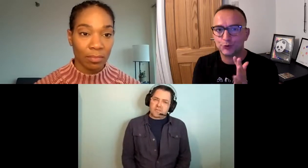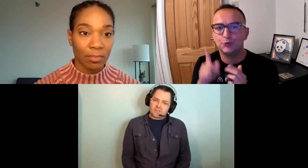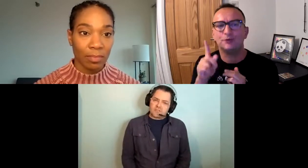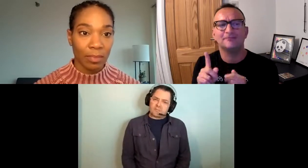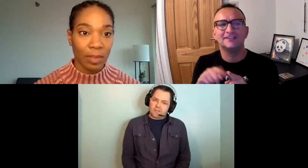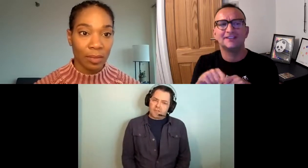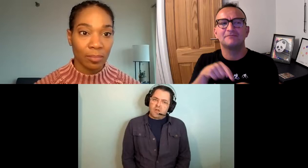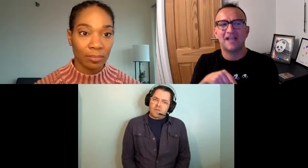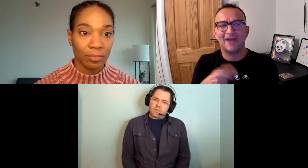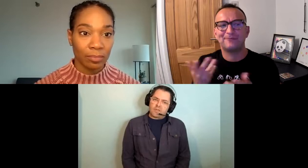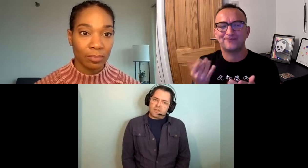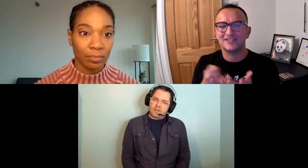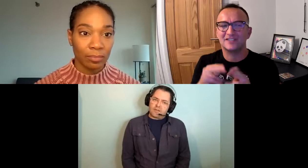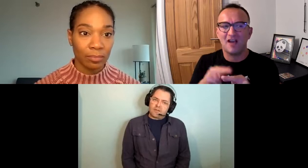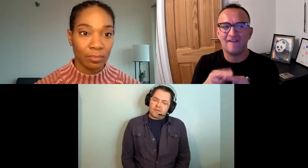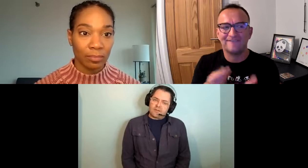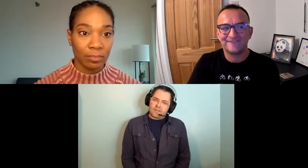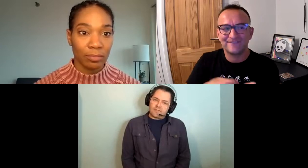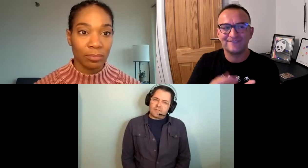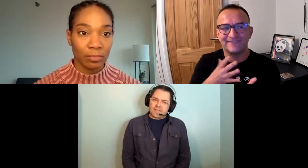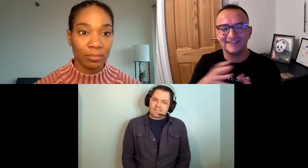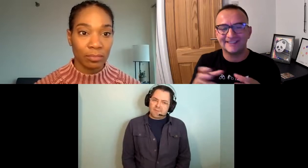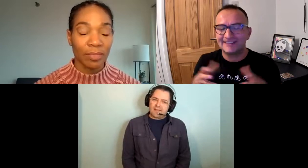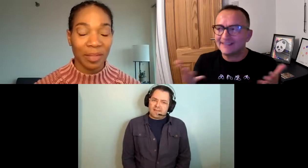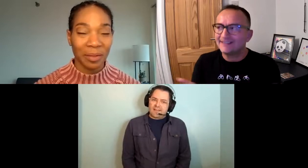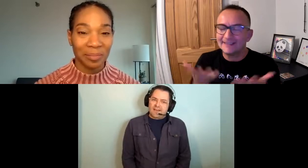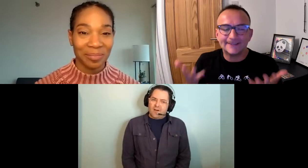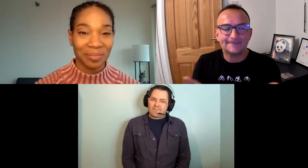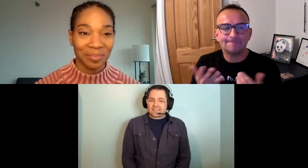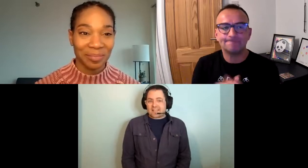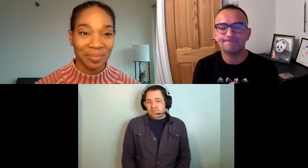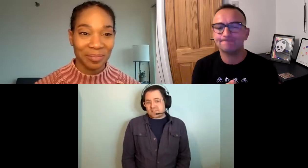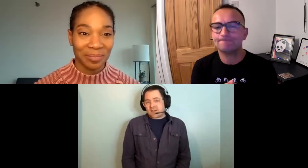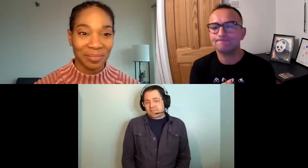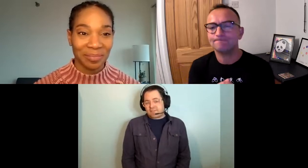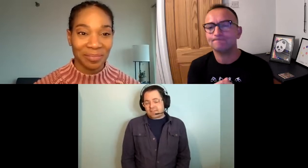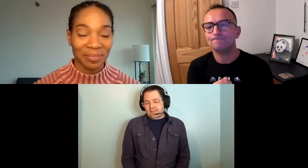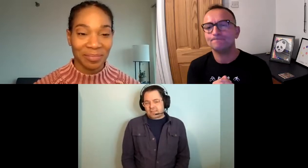position than we are in now. Thank you very much Chloe that has been a great